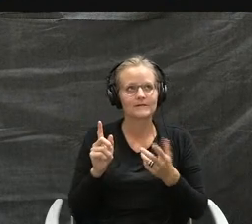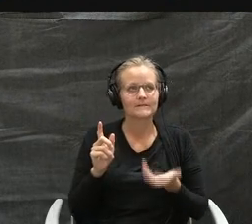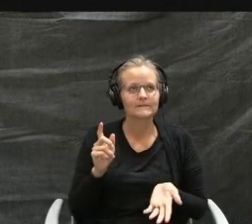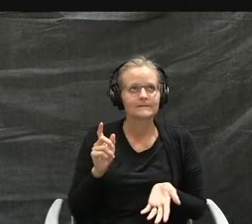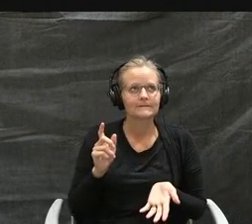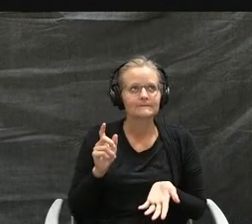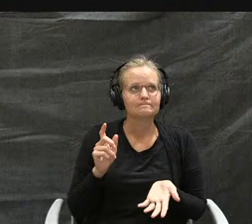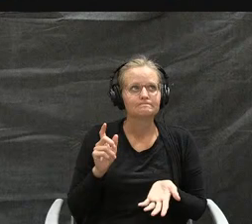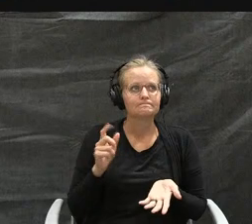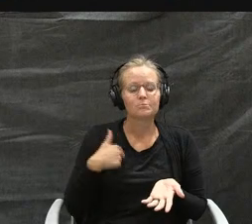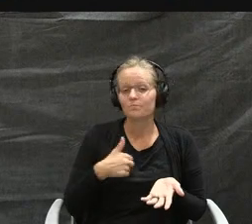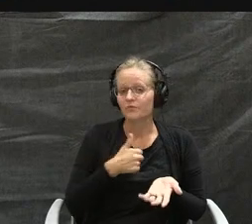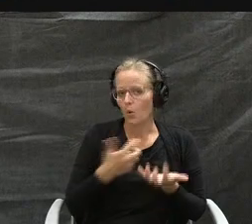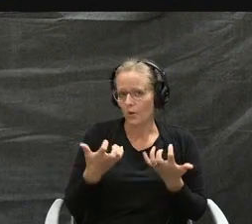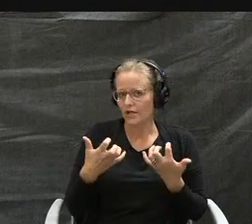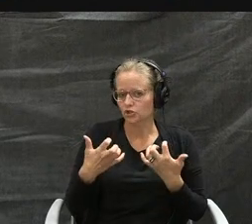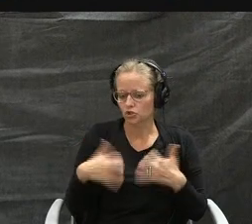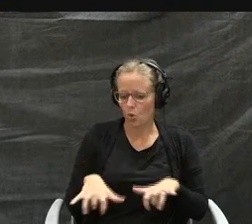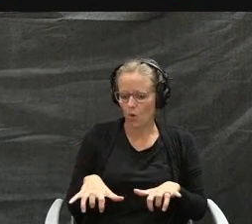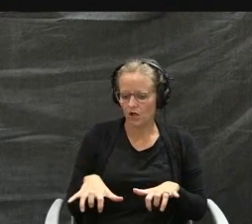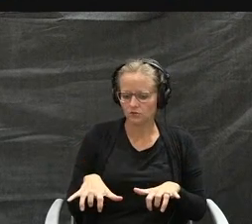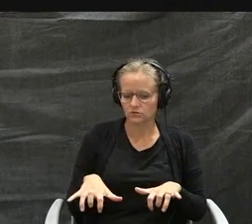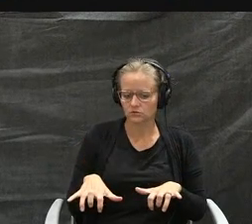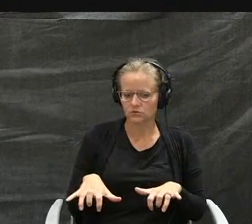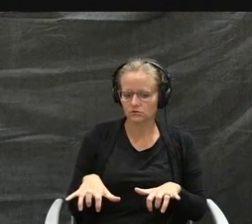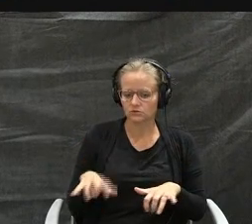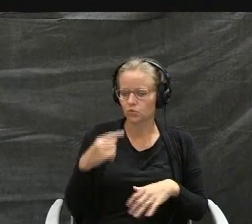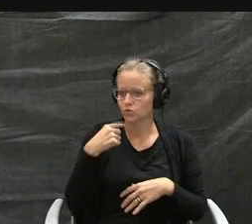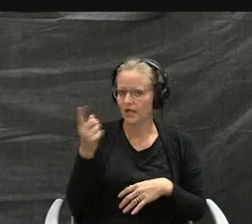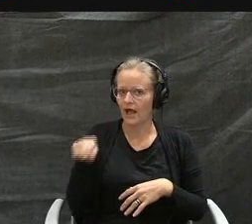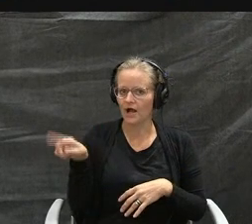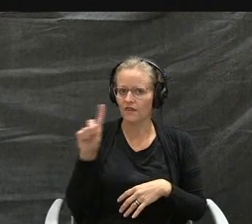We don't want to paint a picture that of school being so sterile.